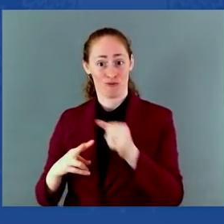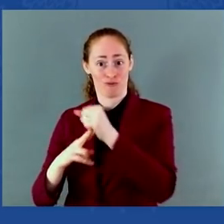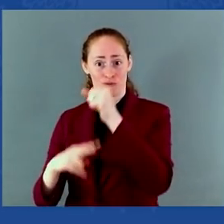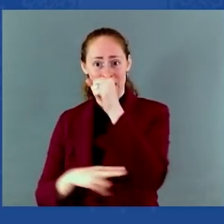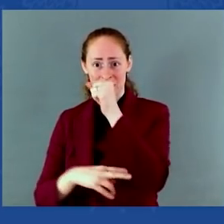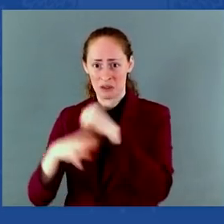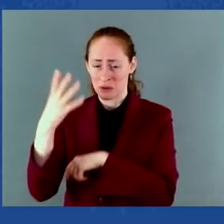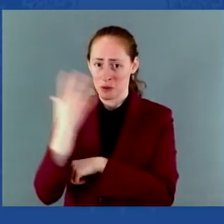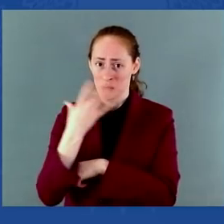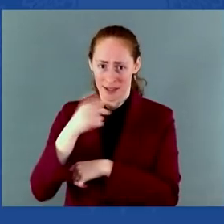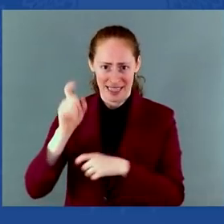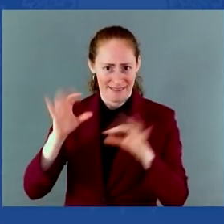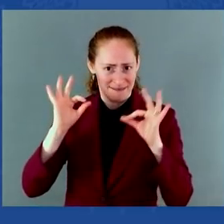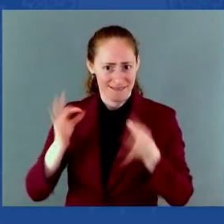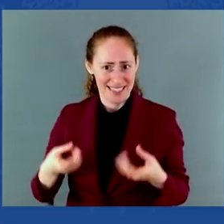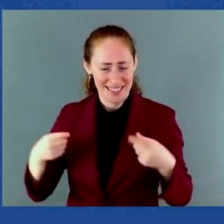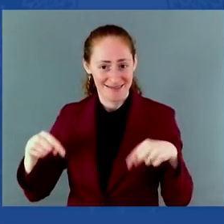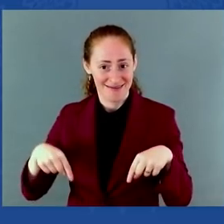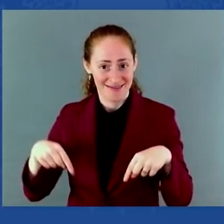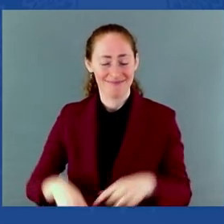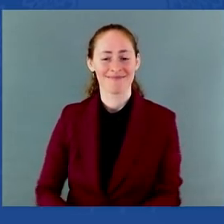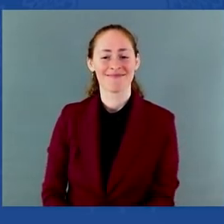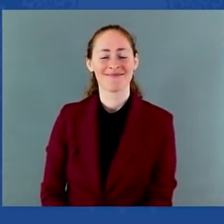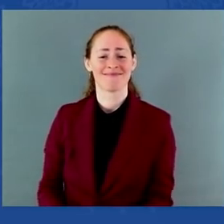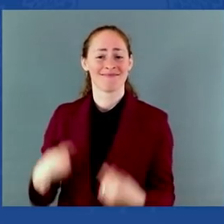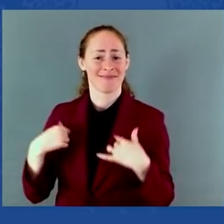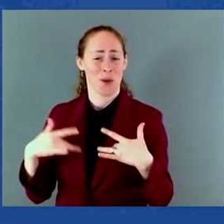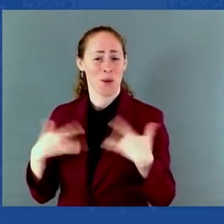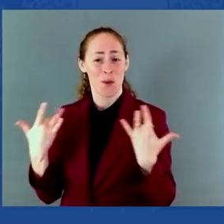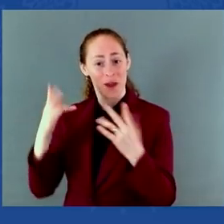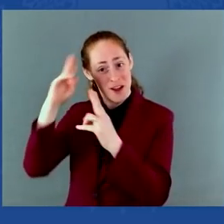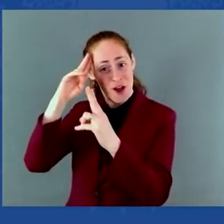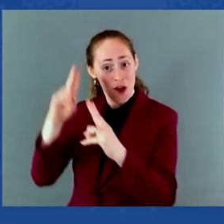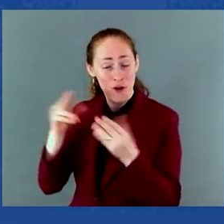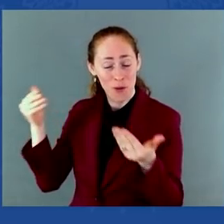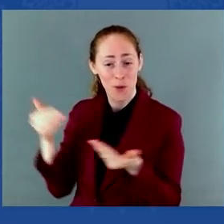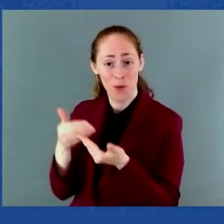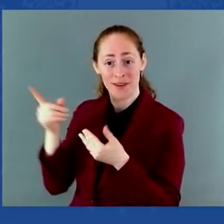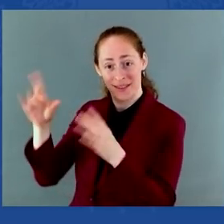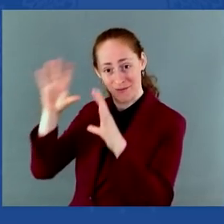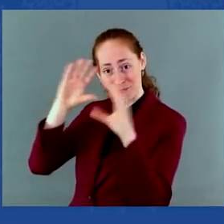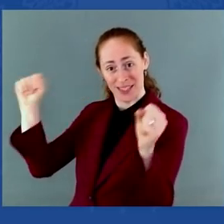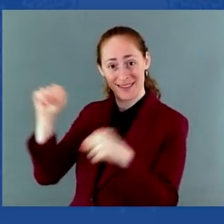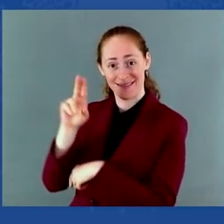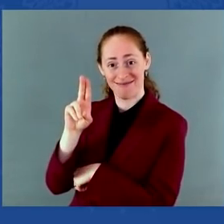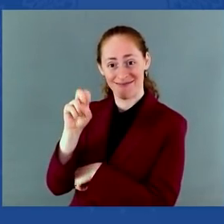to introduce the President of the United States. So please join me in welcoming President Joe Biden to New Hampshire and to Woodstock.